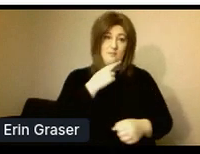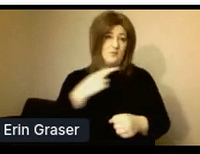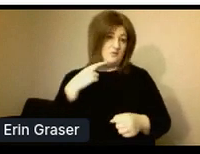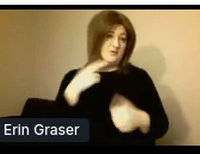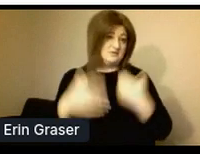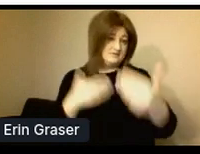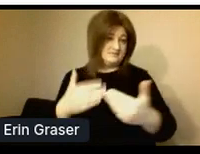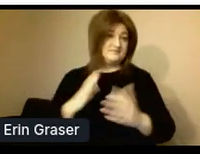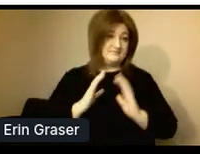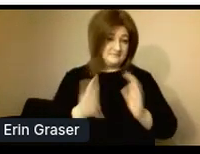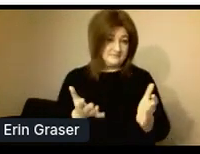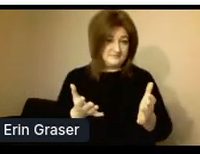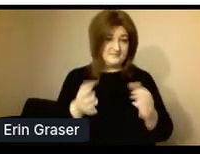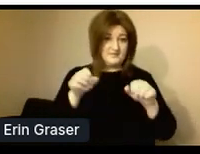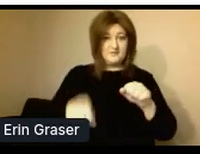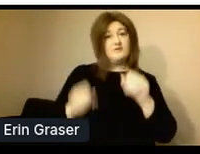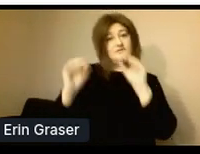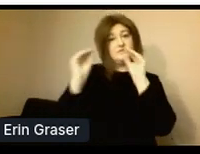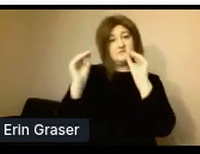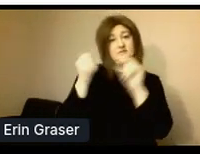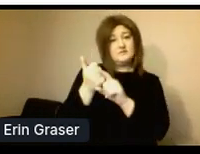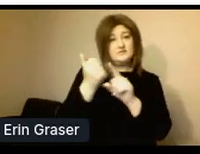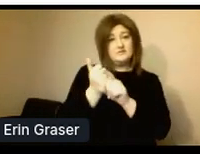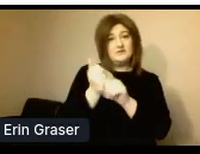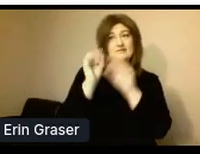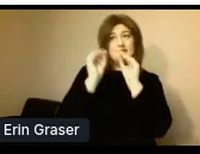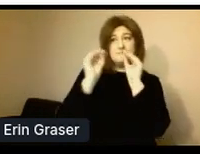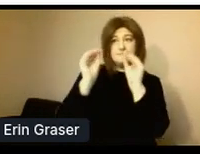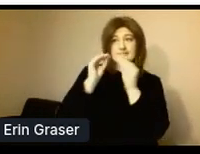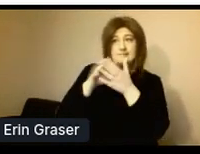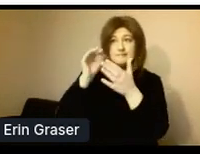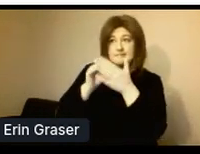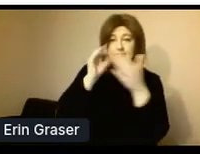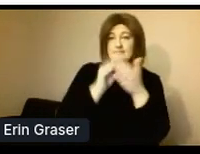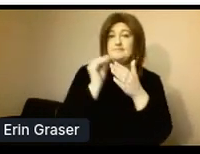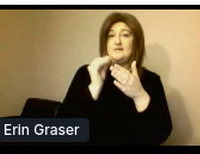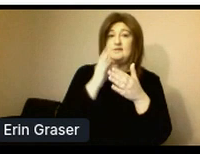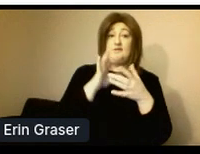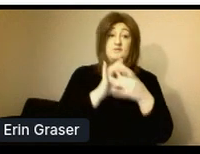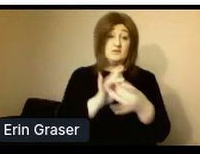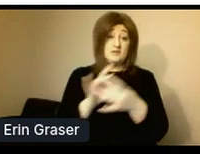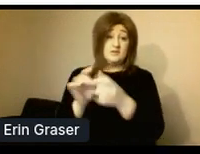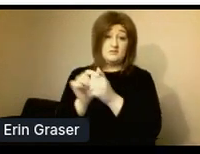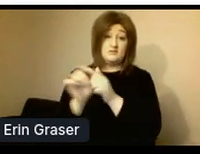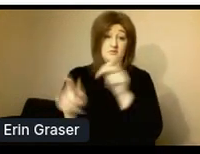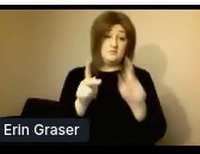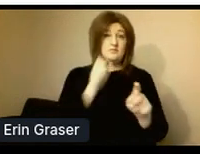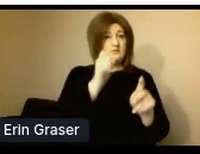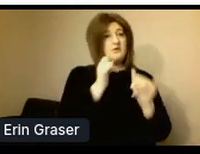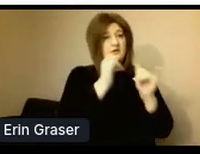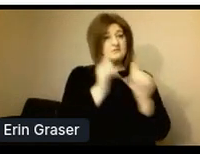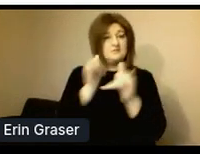You have to educate yourself. Build relationships with people who are not like yourselves.